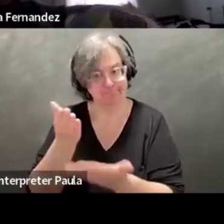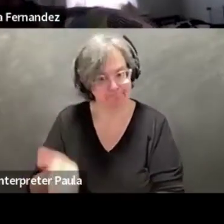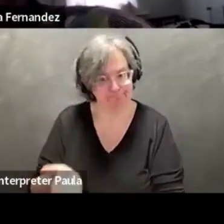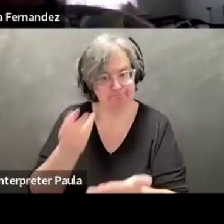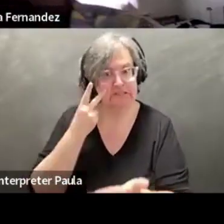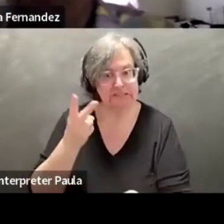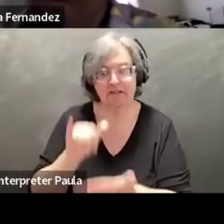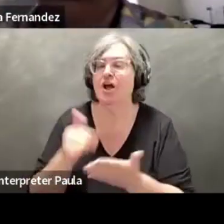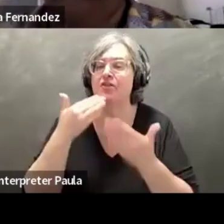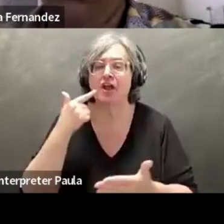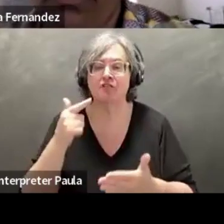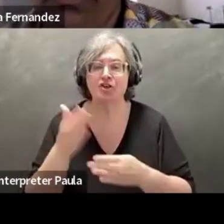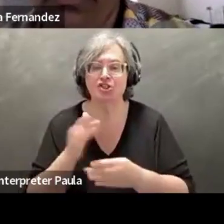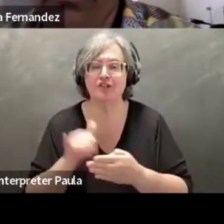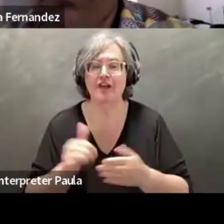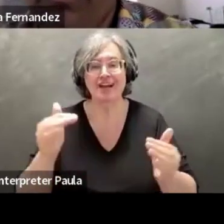that. Lola, I'd love to hear from you.